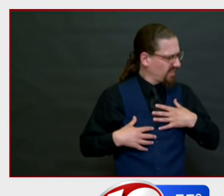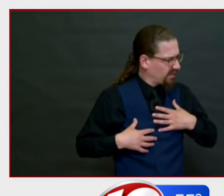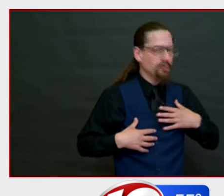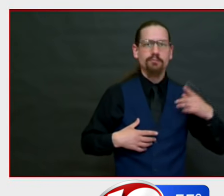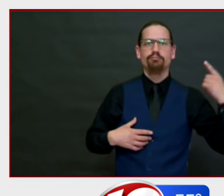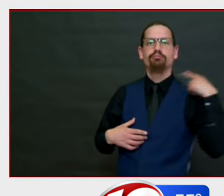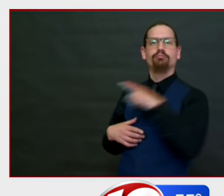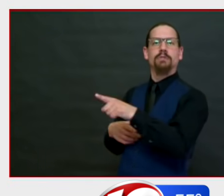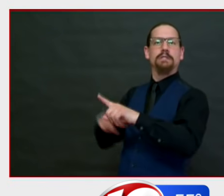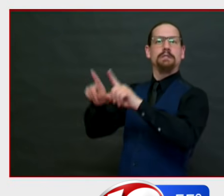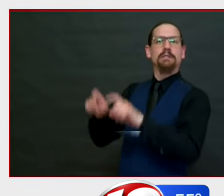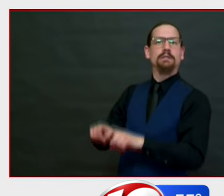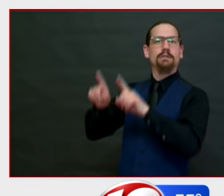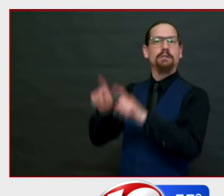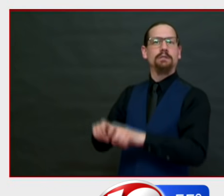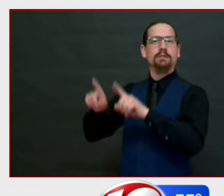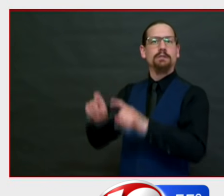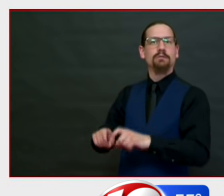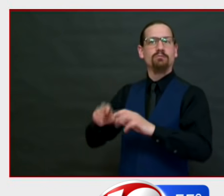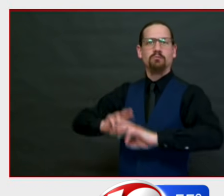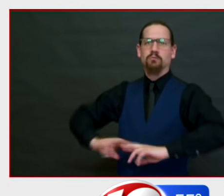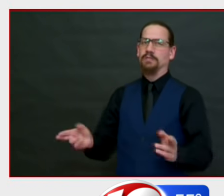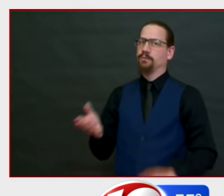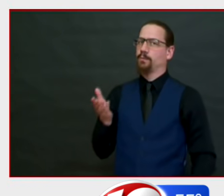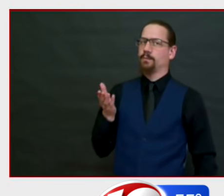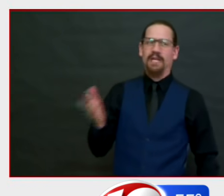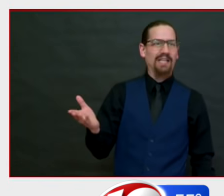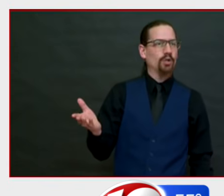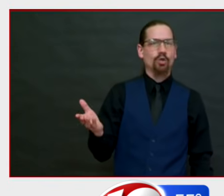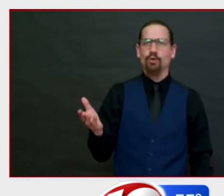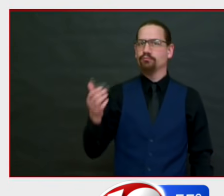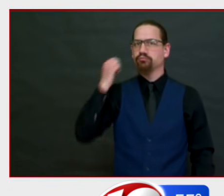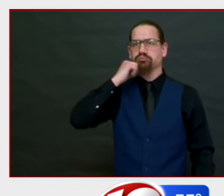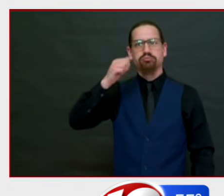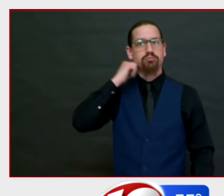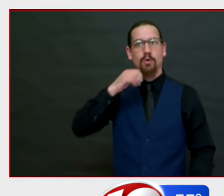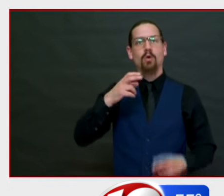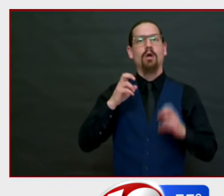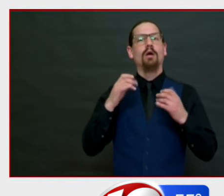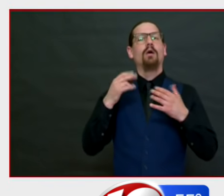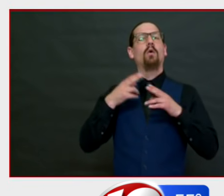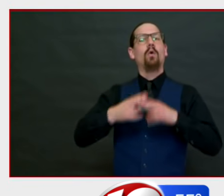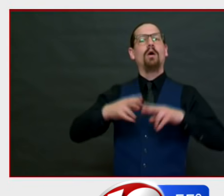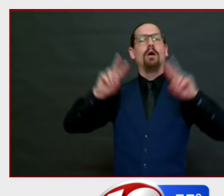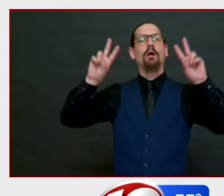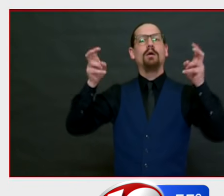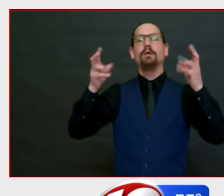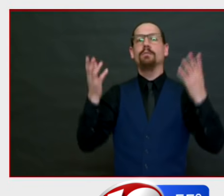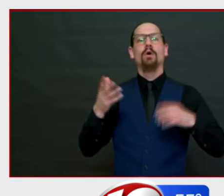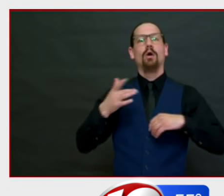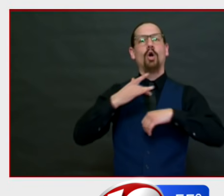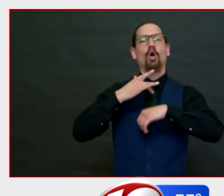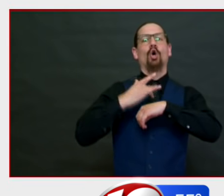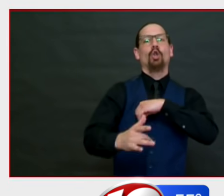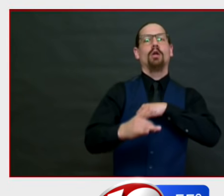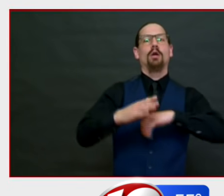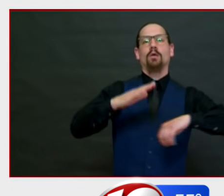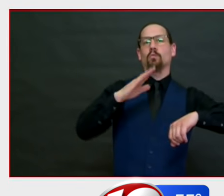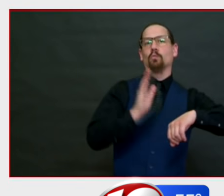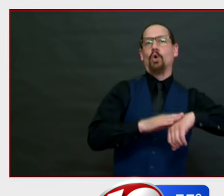SCHOOLS, UNIVERSITIES, LARGE PRIVATE-SECTOR EMPLOYERS. WE ARE WORKING WITH ALL OF THEM TO SET UP THEIR OWN EARLY